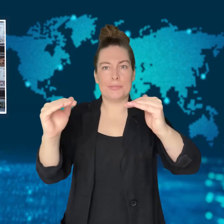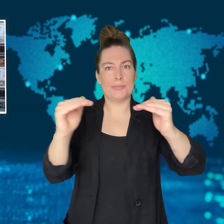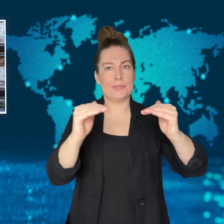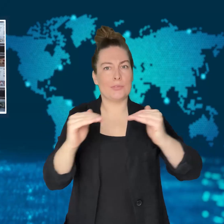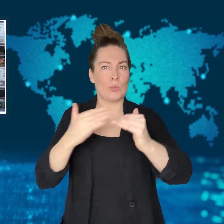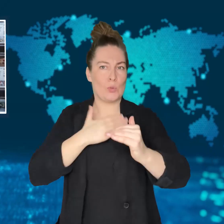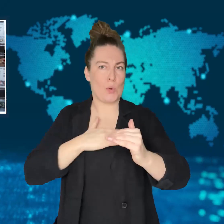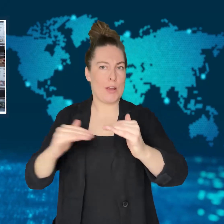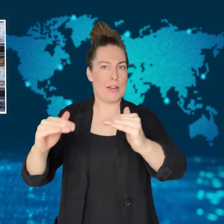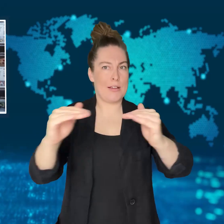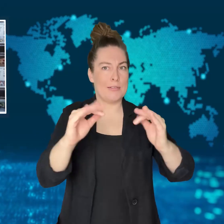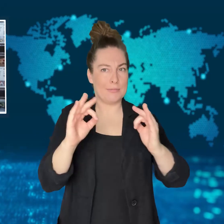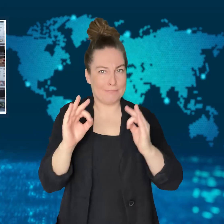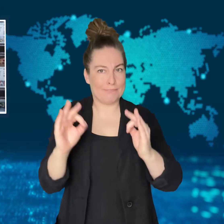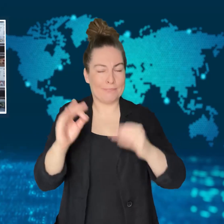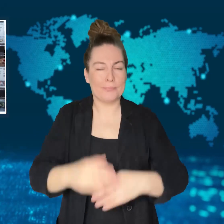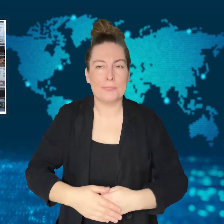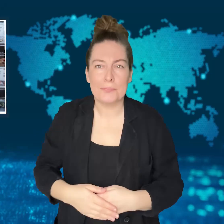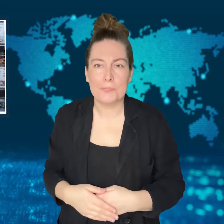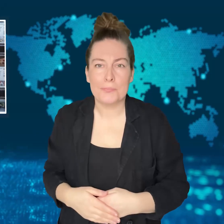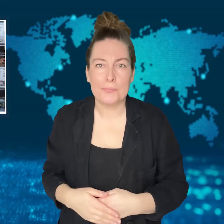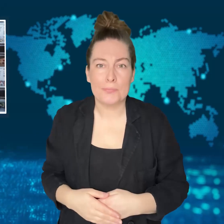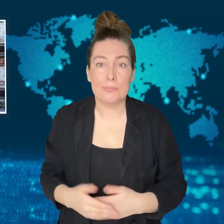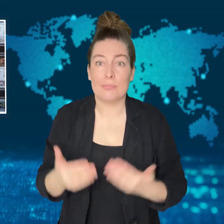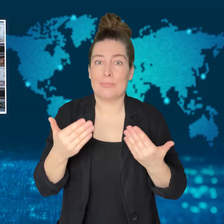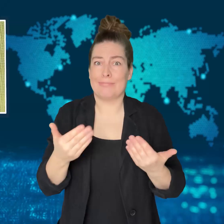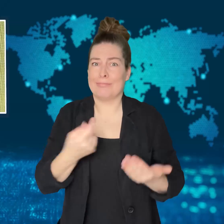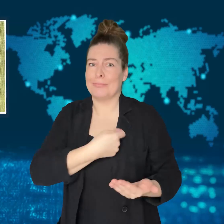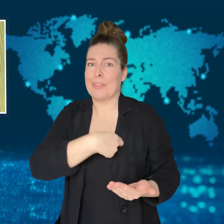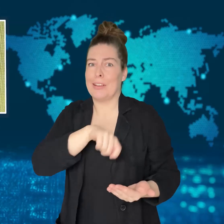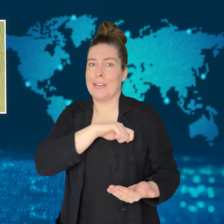the property's area.